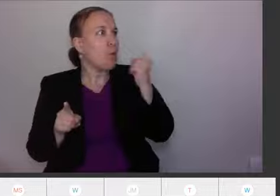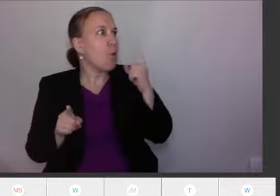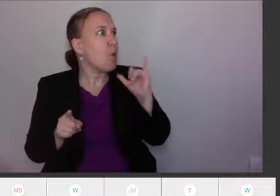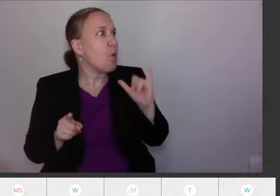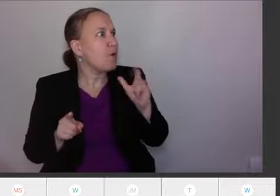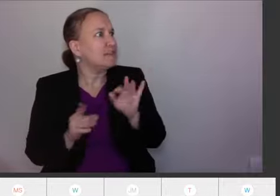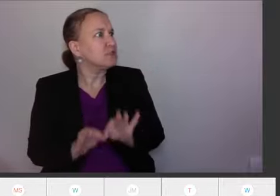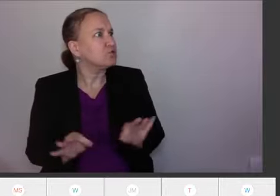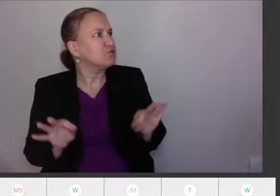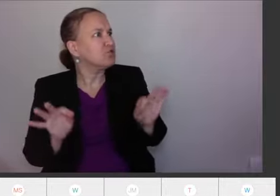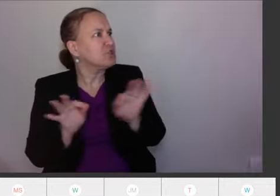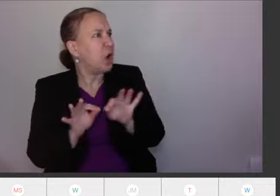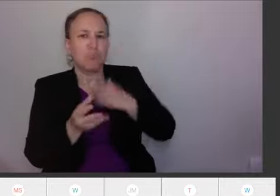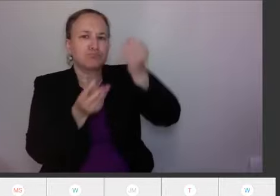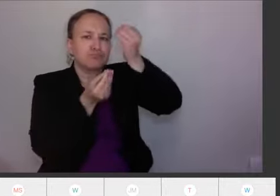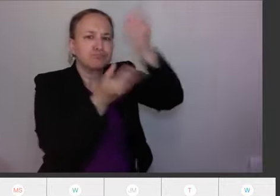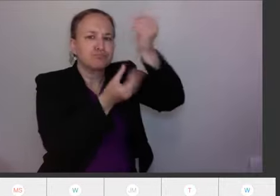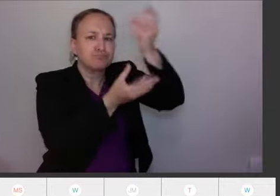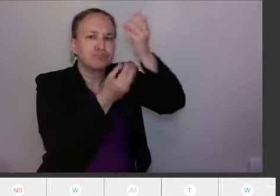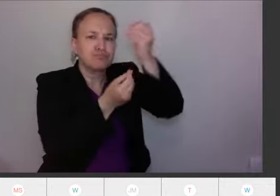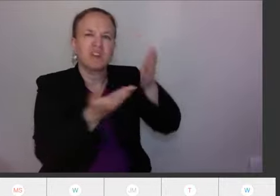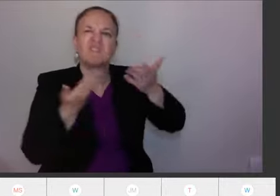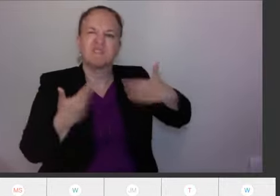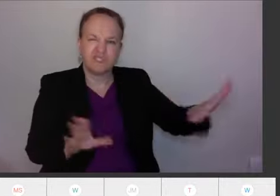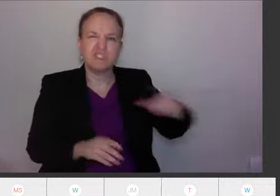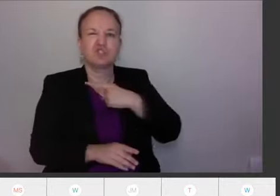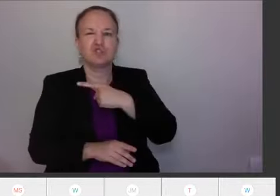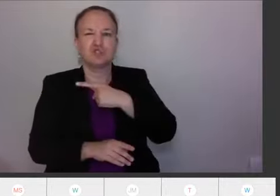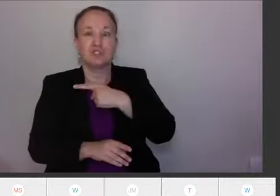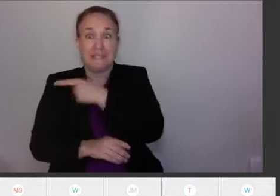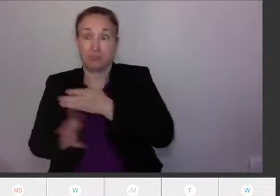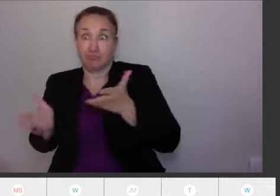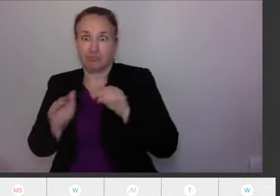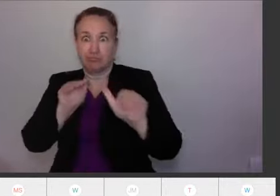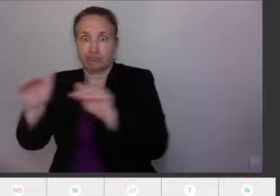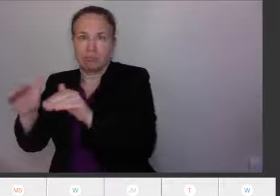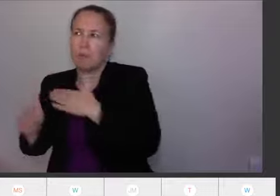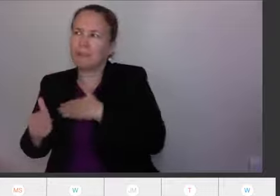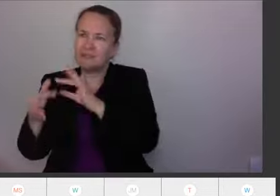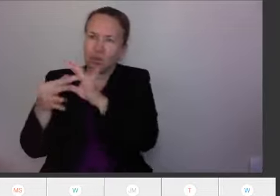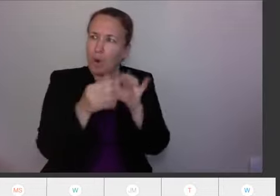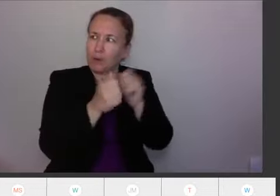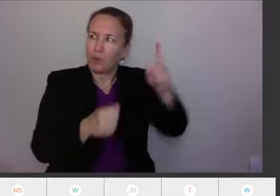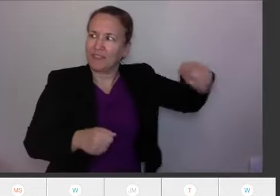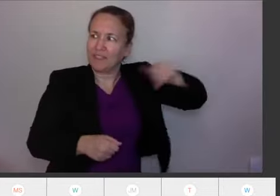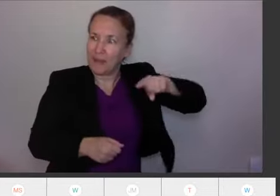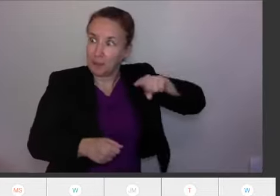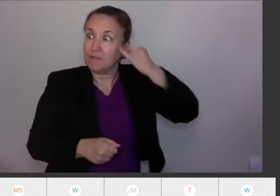information they could and this individual is encouraging others to cooperate fully if they receive a call from a